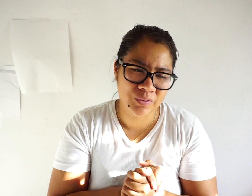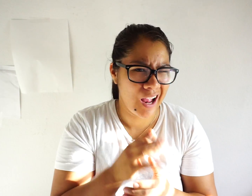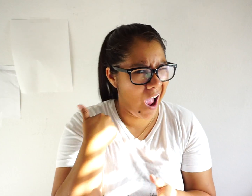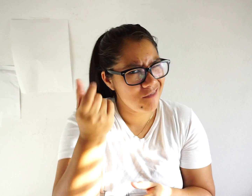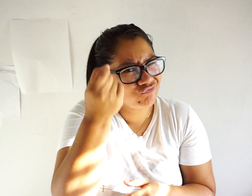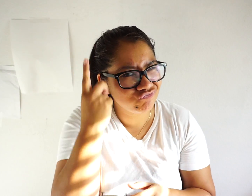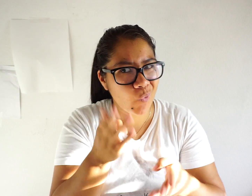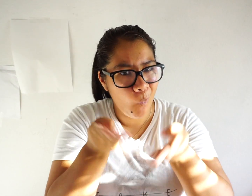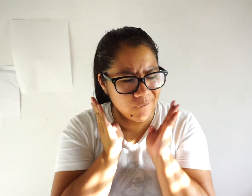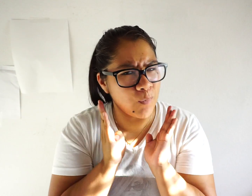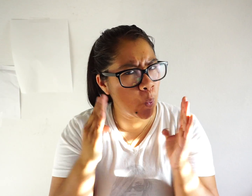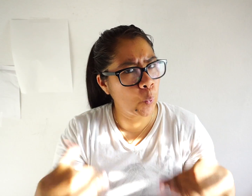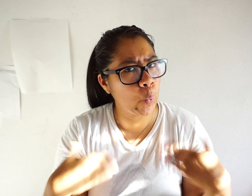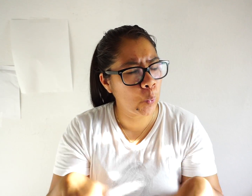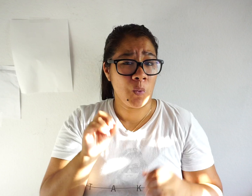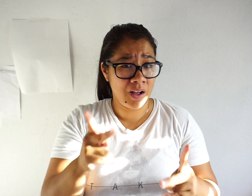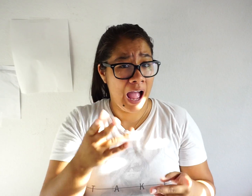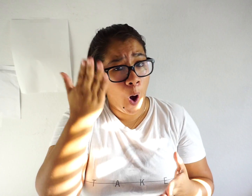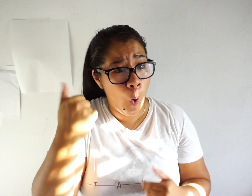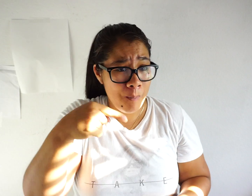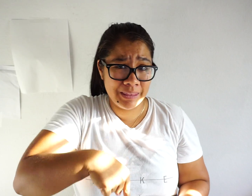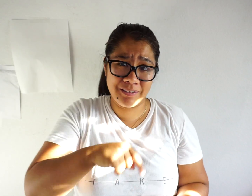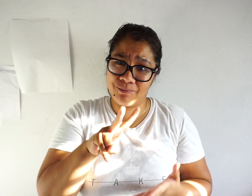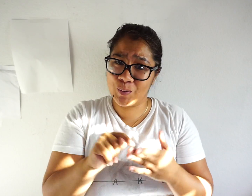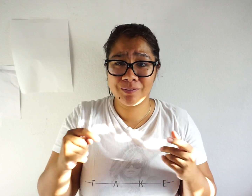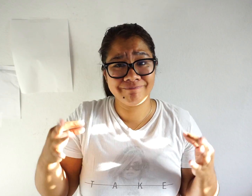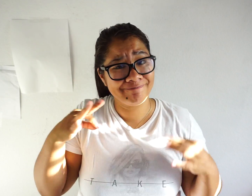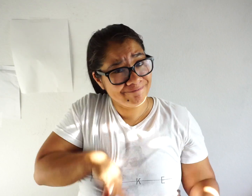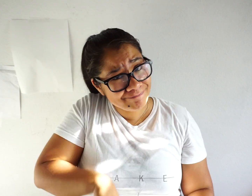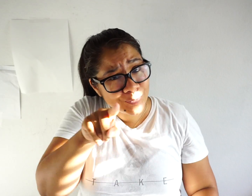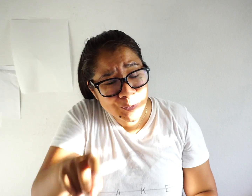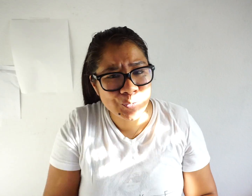I understanding that this can be overwhelming! Ok, so I hope this video benefits you!